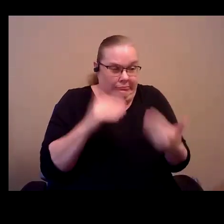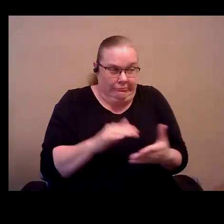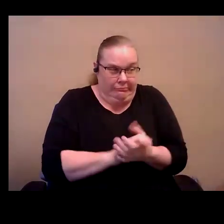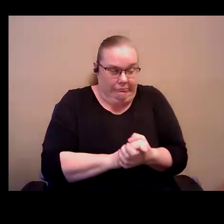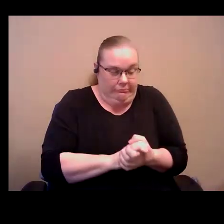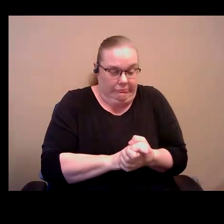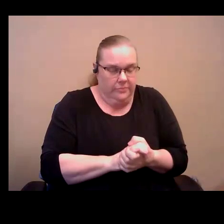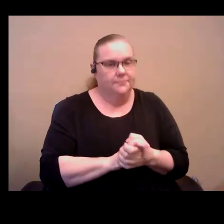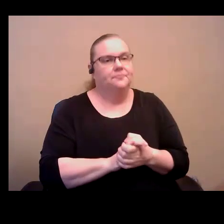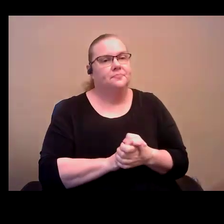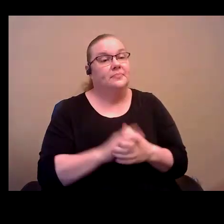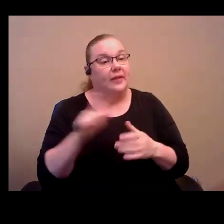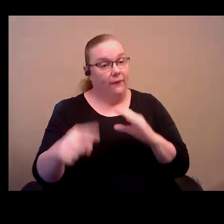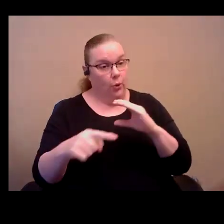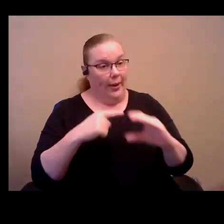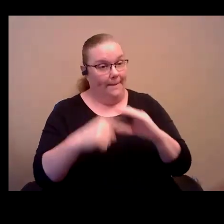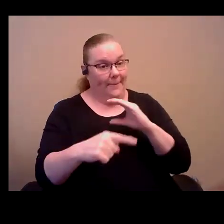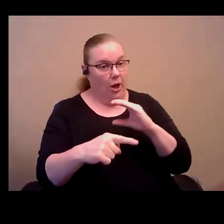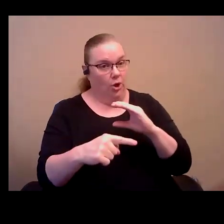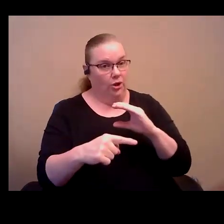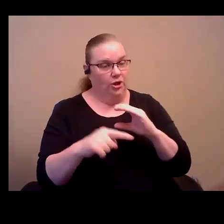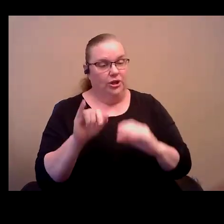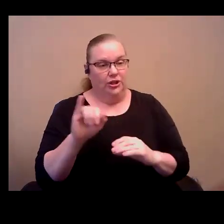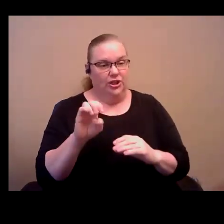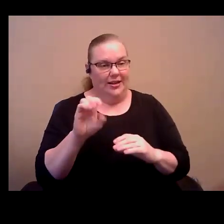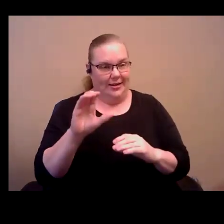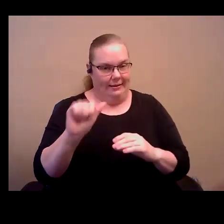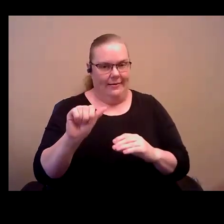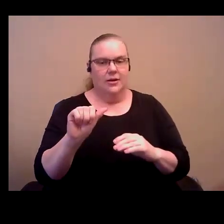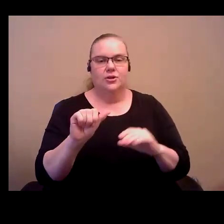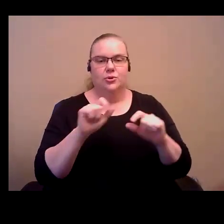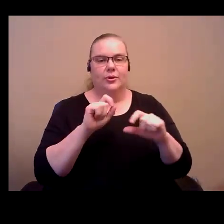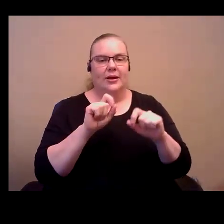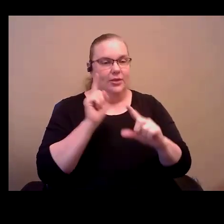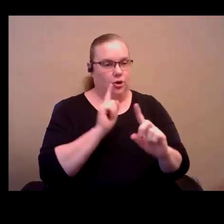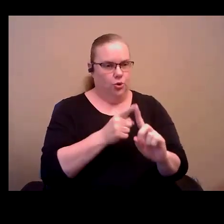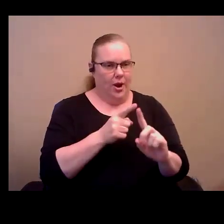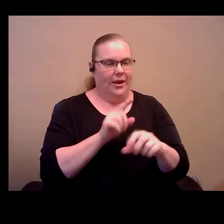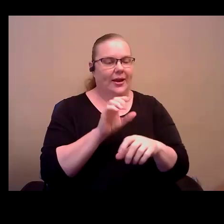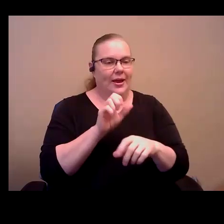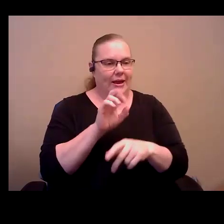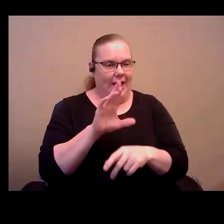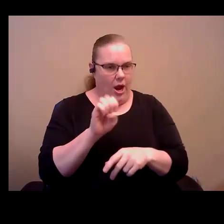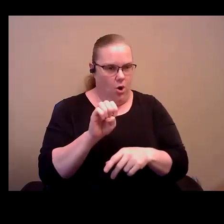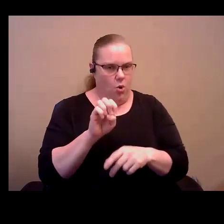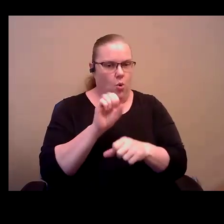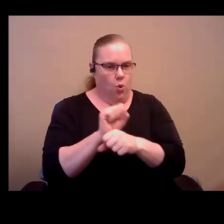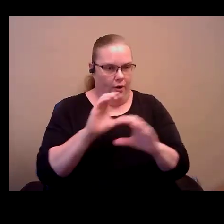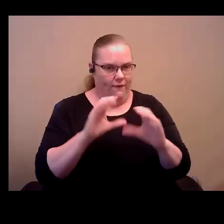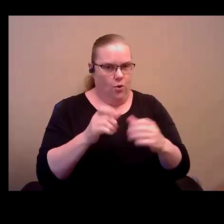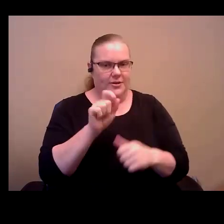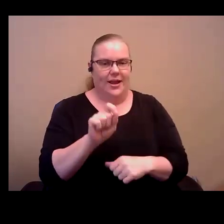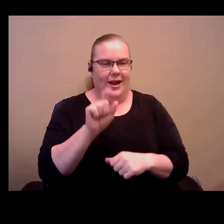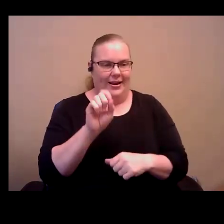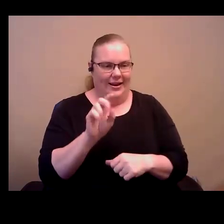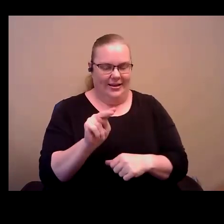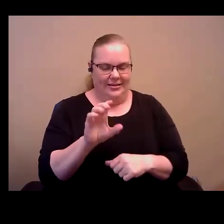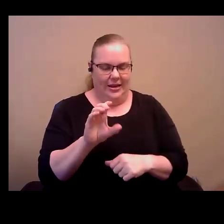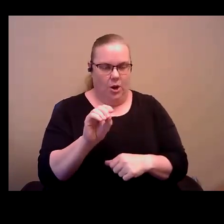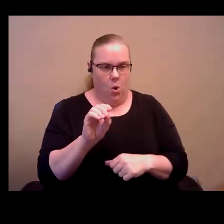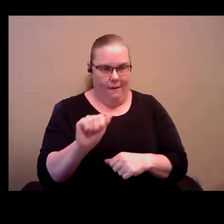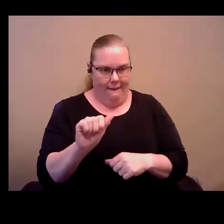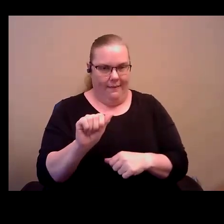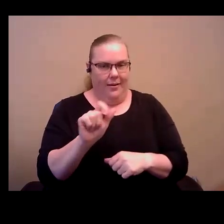Laura Thorn, NCOA: If you email the email that Jessica just put in the chat to everyone, directcareworkforce@ncoa.org, we can provide you with a downloadable copy.